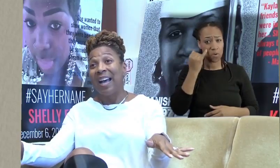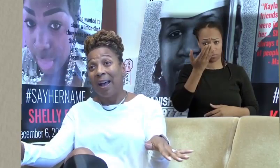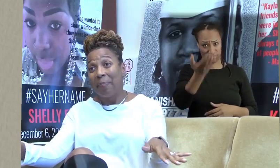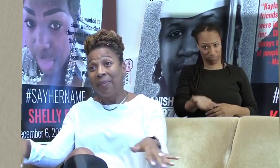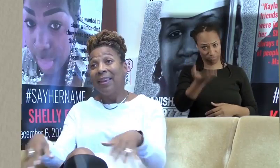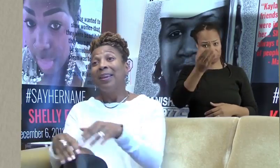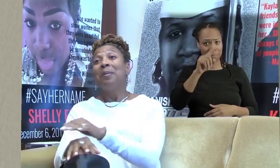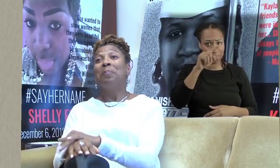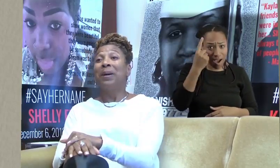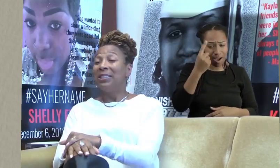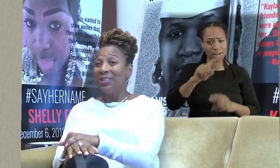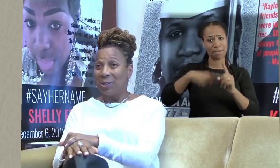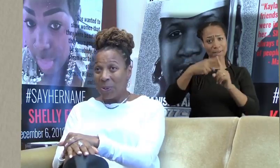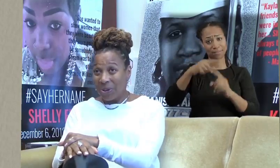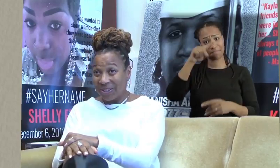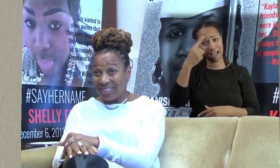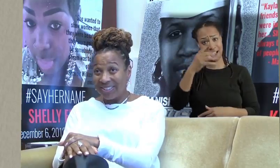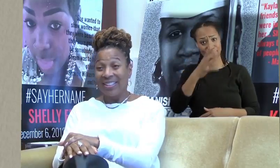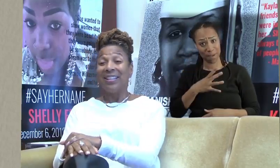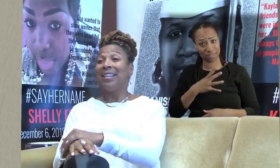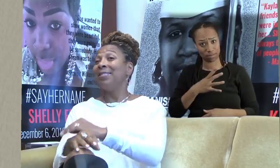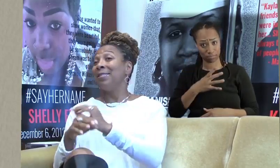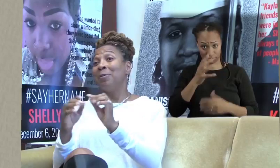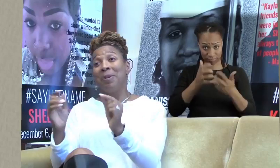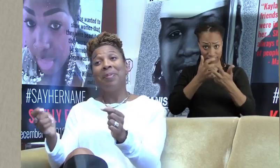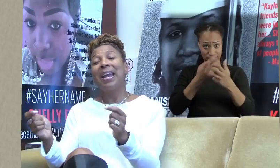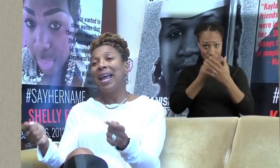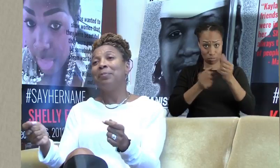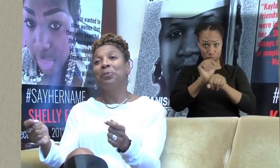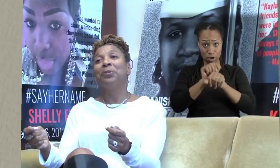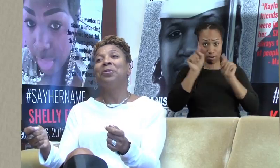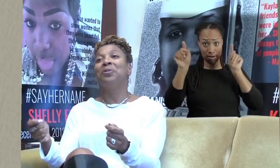who was a woman, you couldn’t take the Black’s jobs and you couldn’t take the women’s jobs.